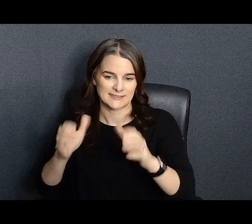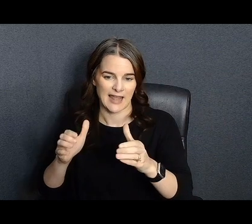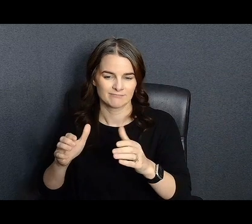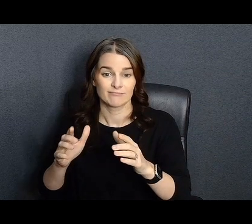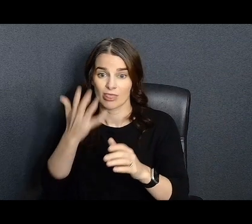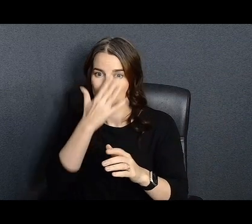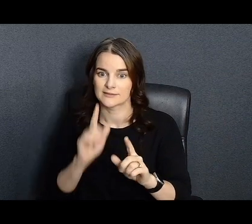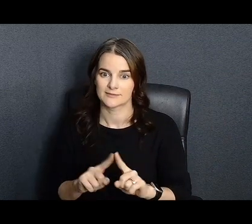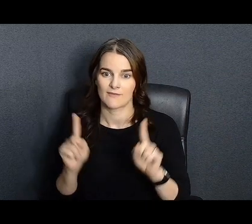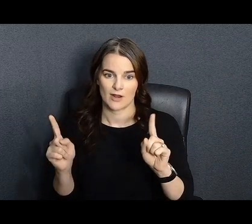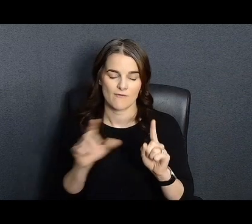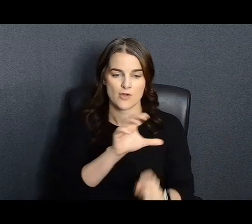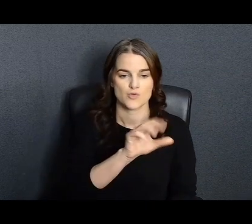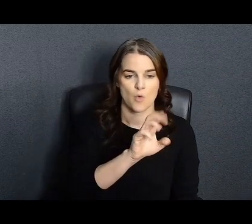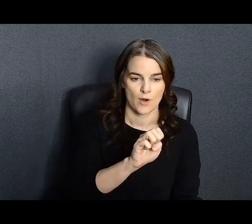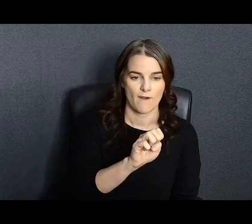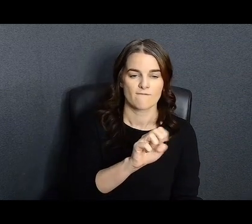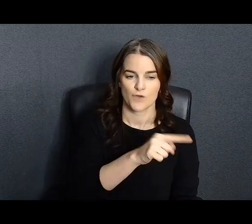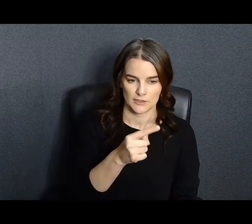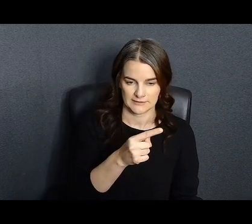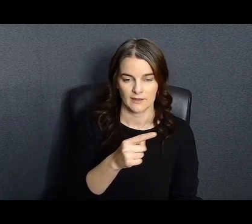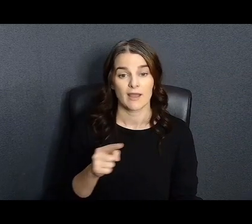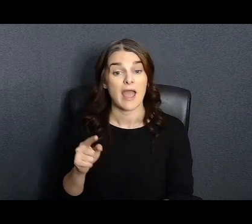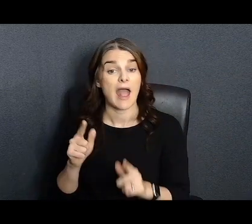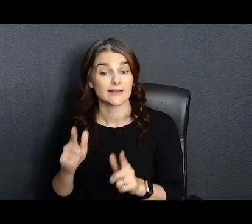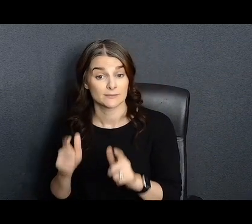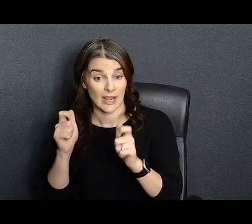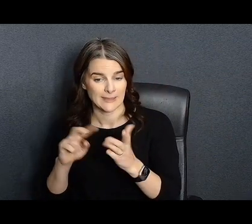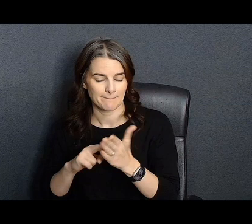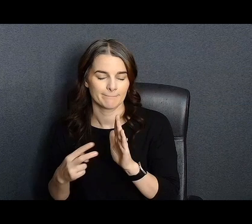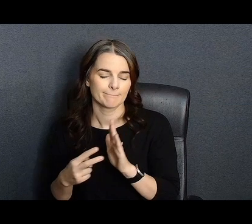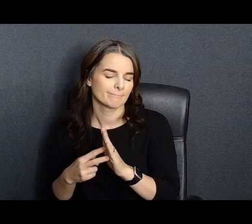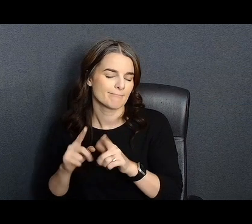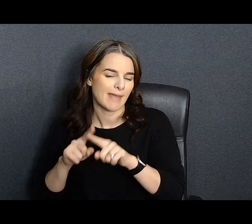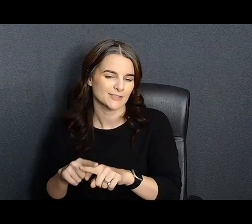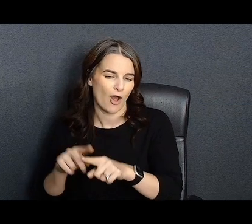An Express page set is based on those folders.